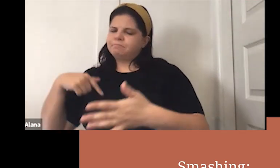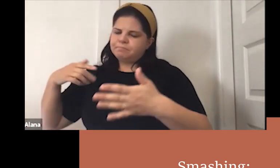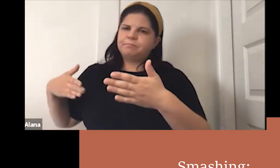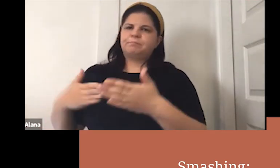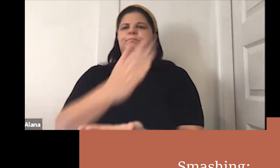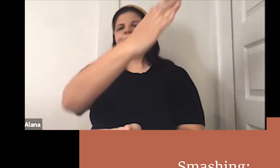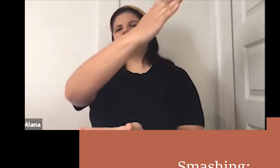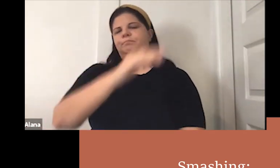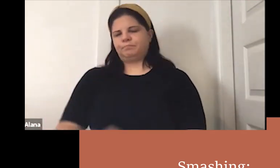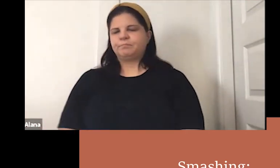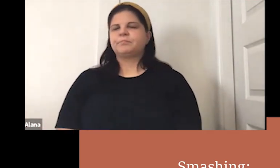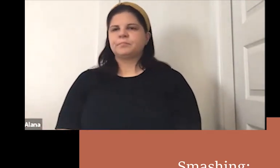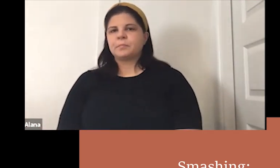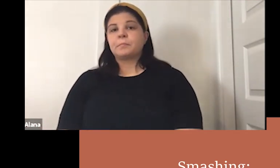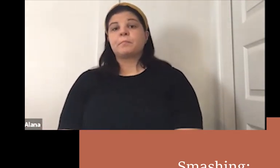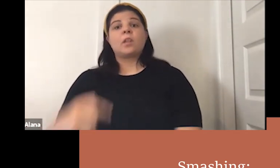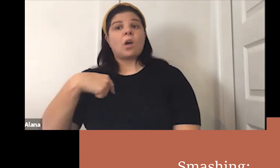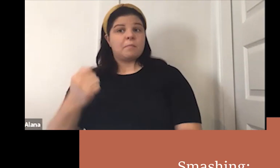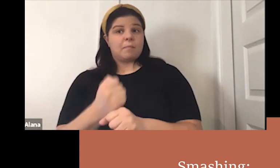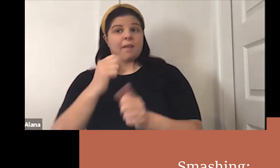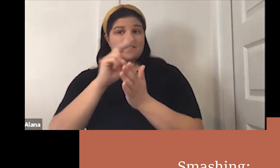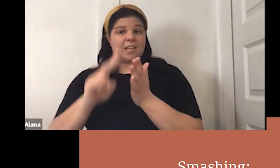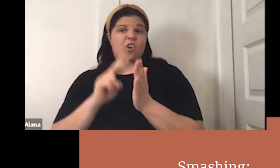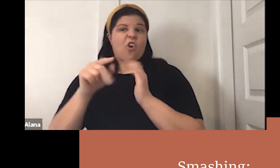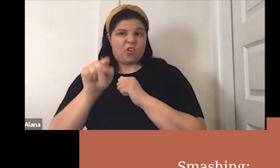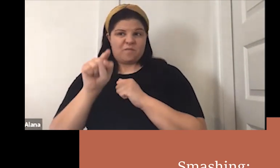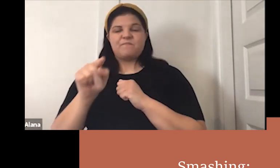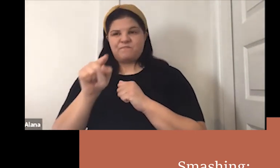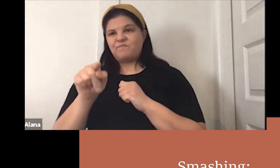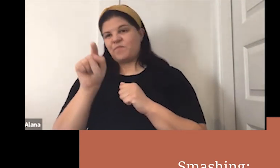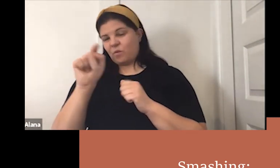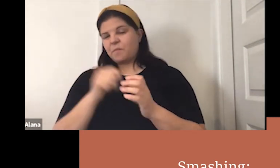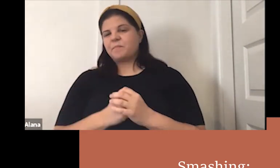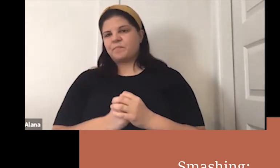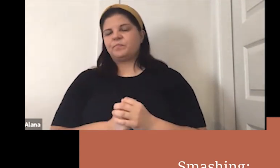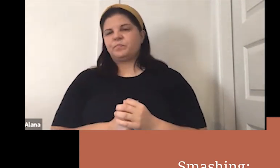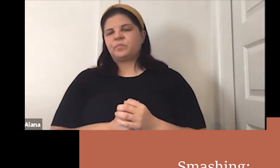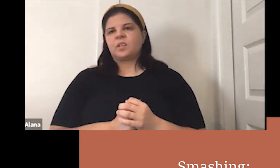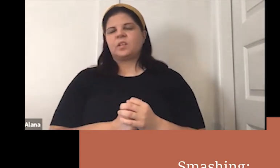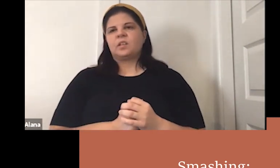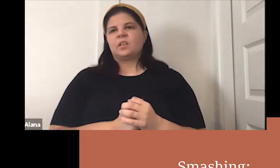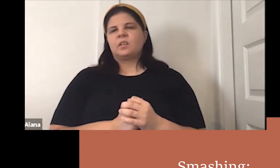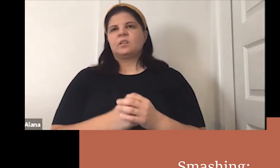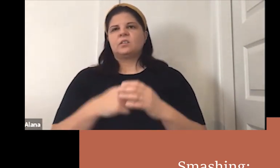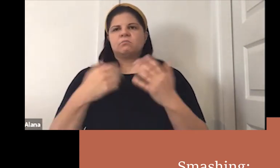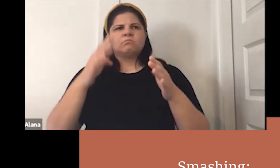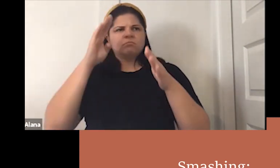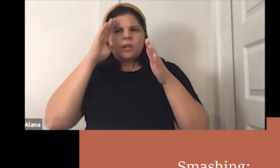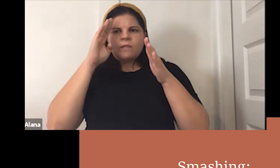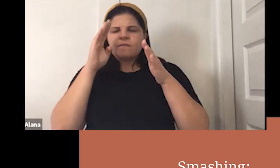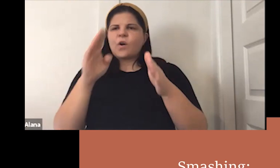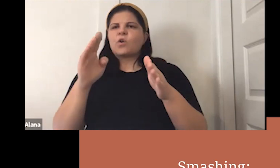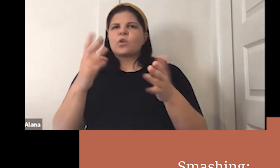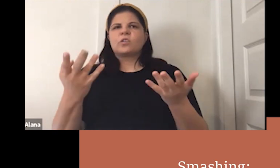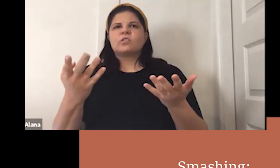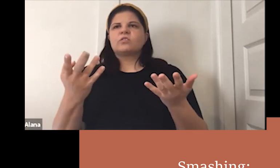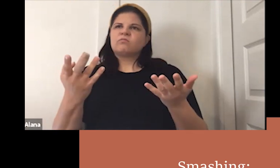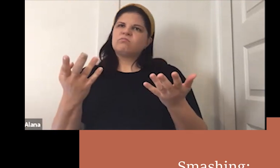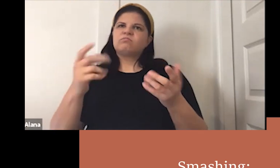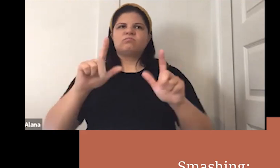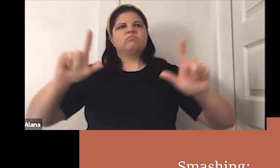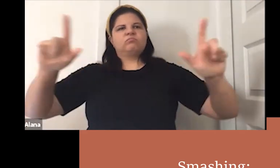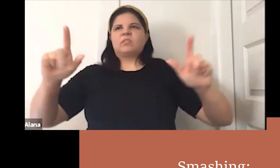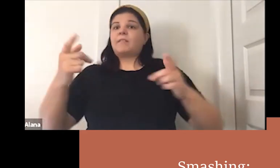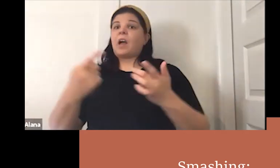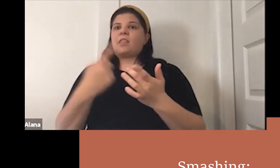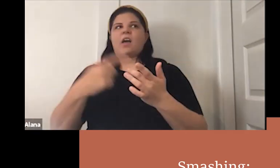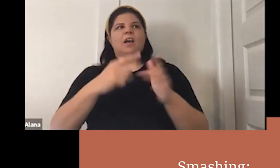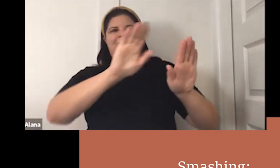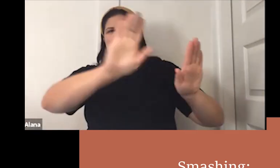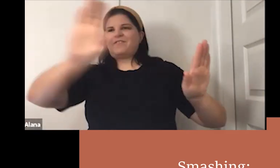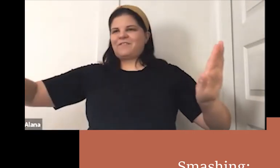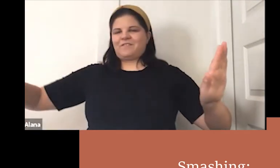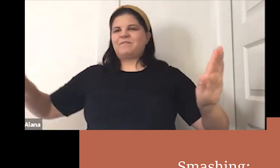It is a video artwork that is the focal point of a greater installation that aims to challenge